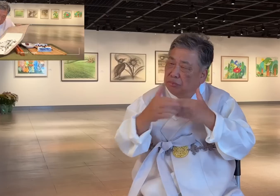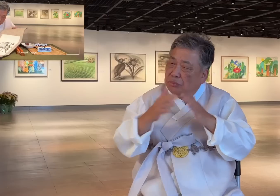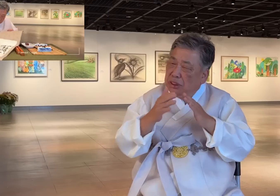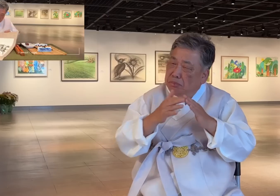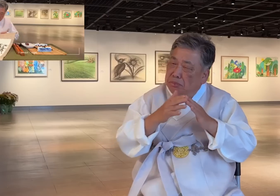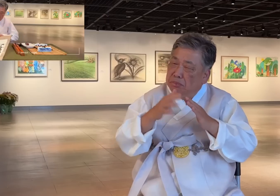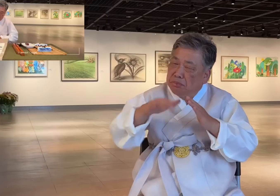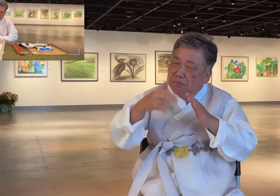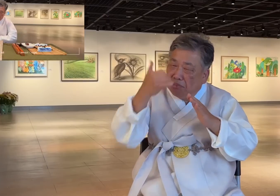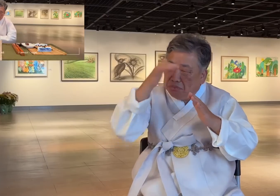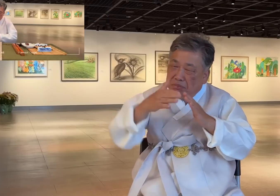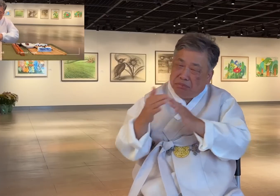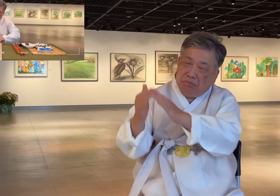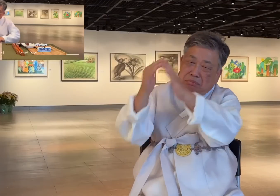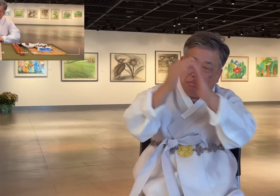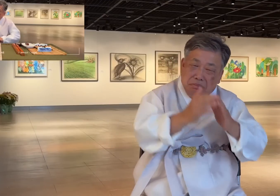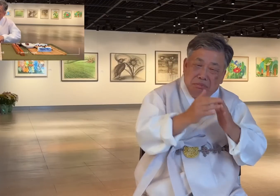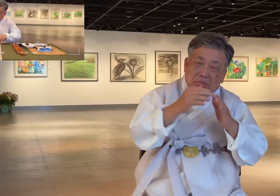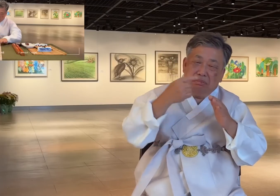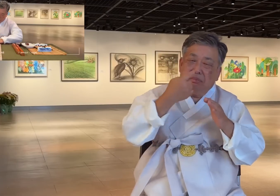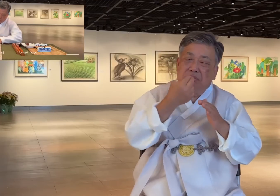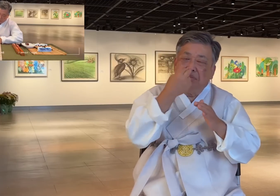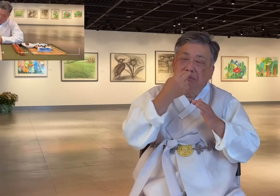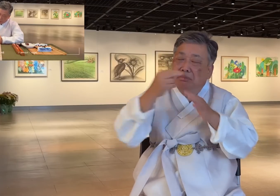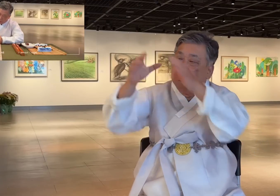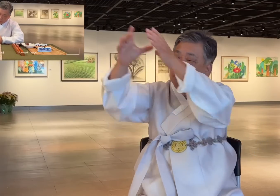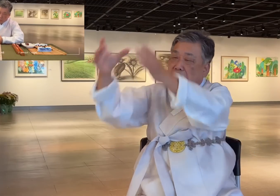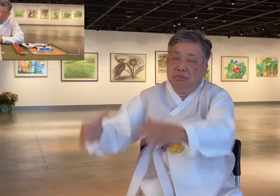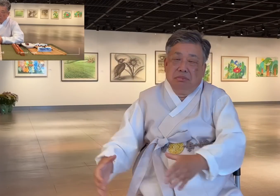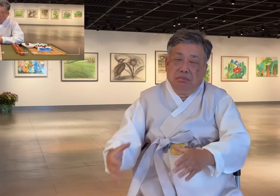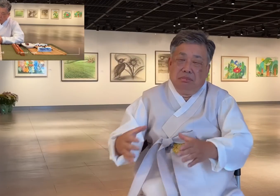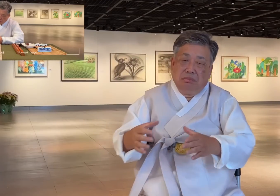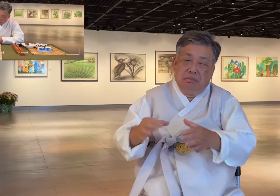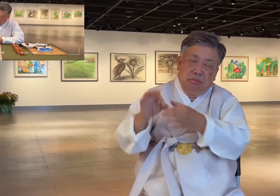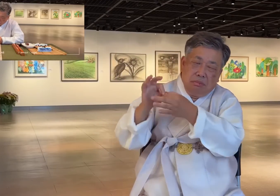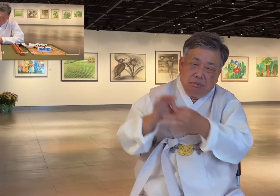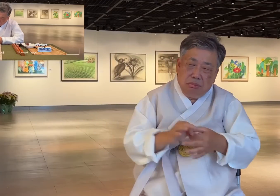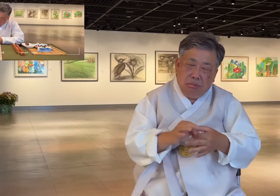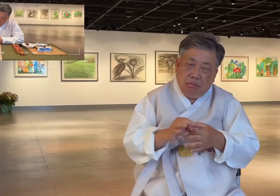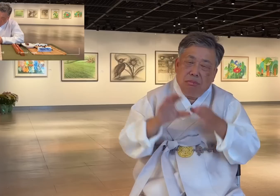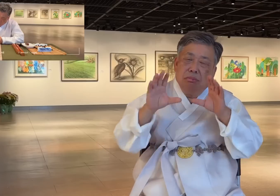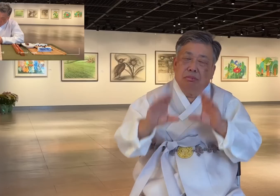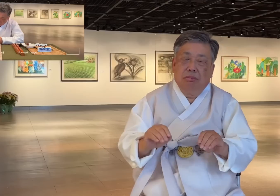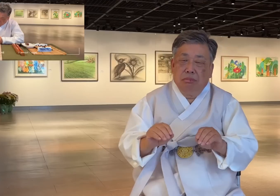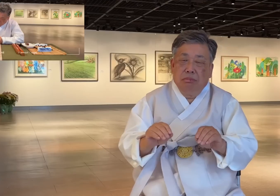he went home to South Chungcheong Province and survived on an oxygen tank.